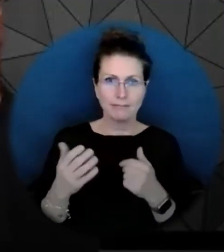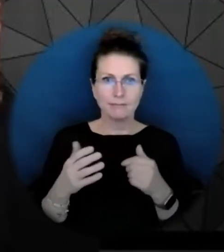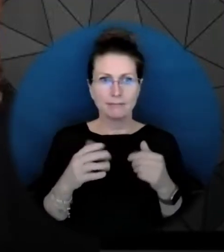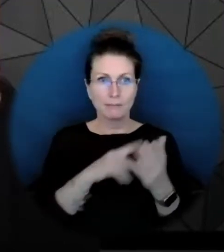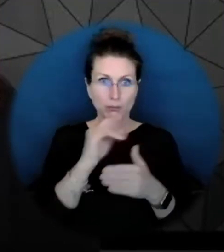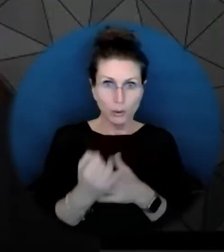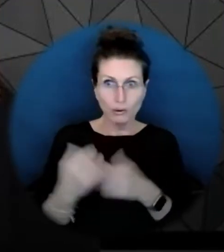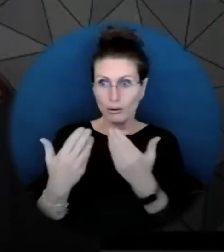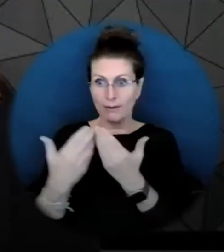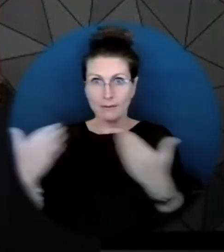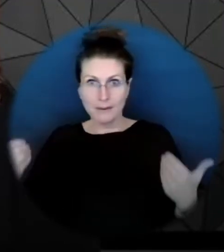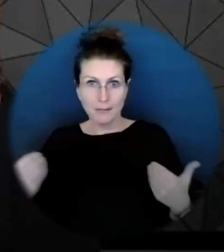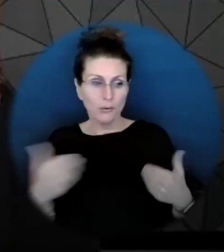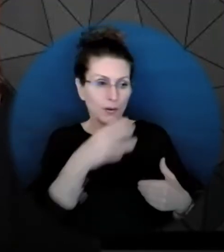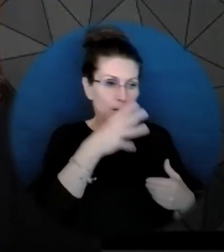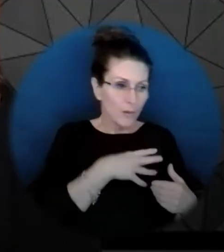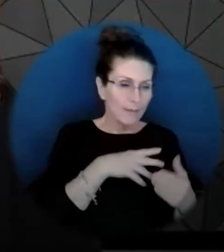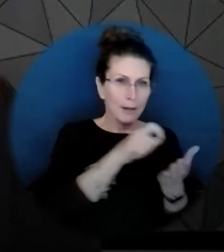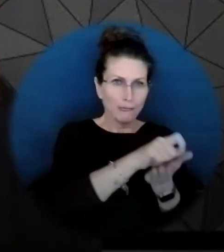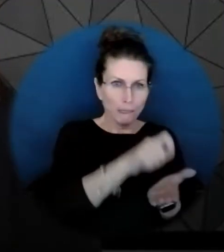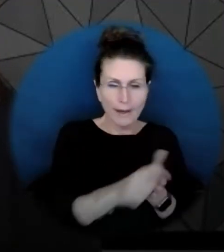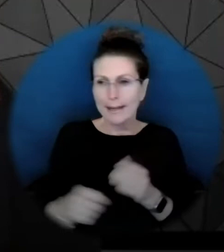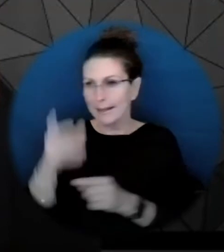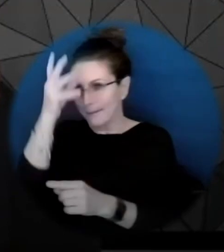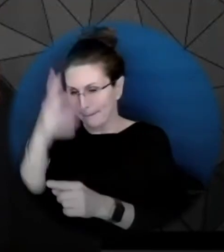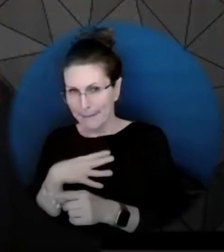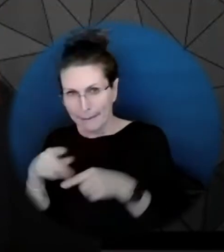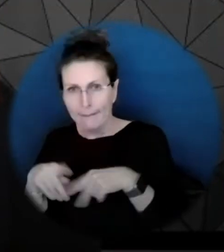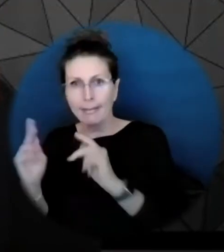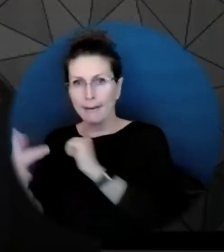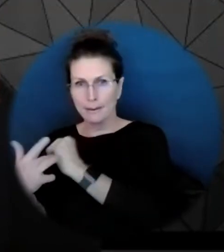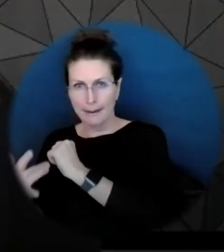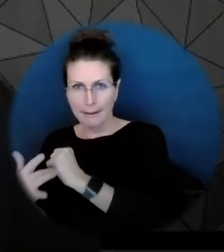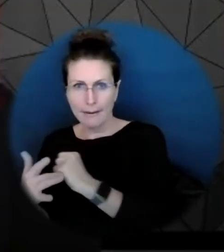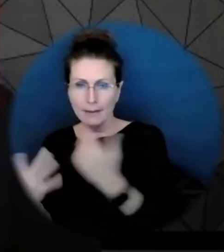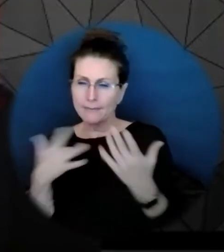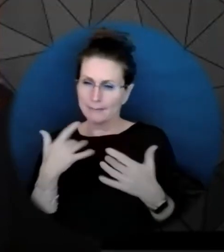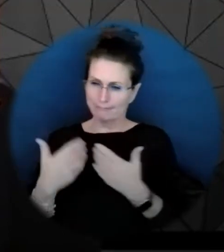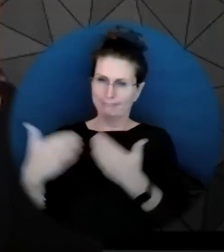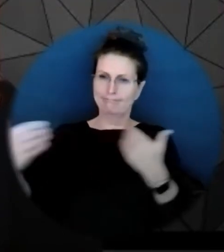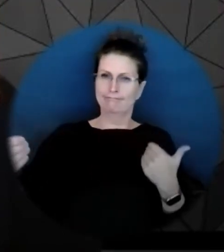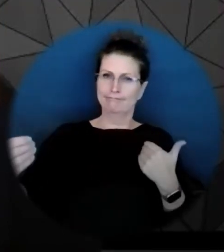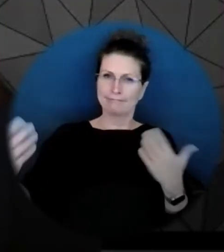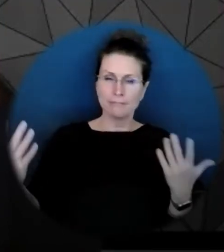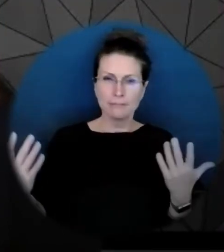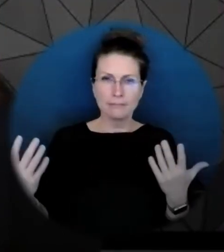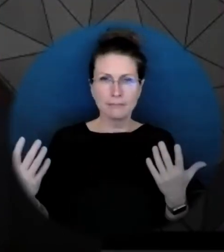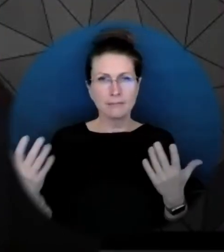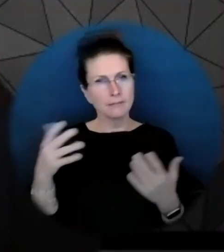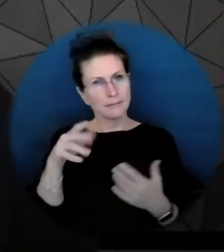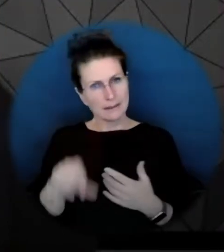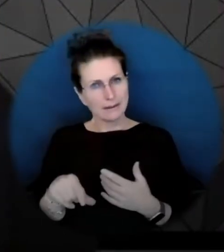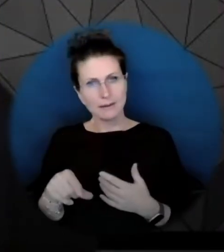where men will take on the technical components and require the women to tackle the written portions. This divide between me and my classmates,